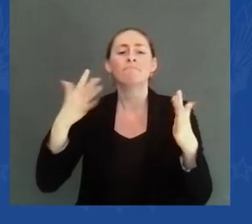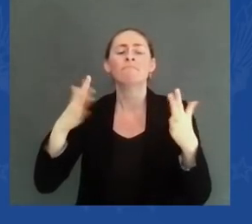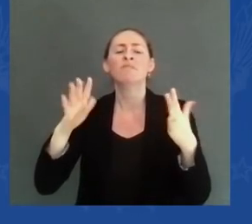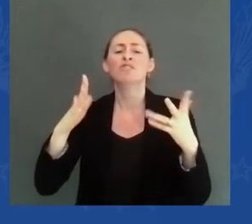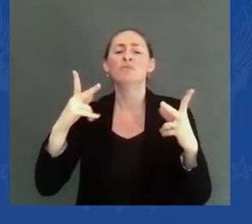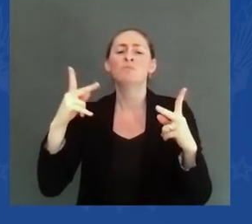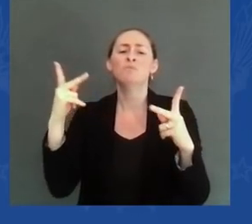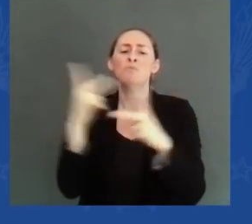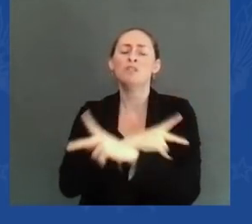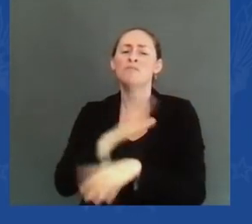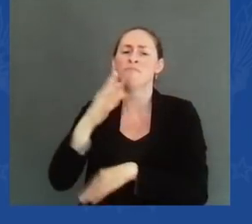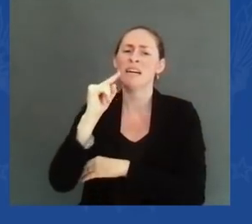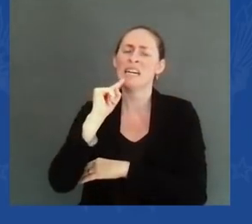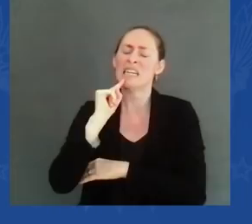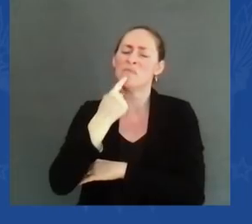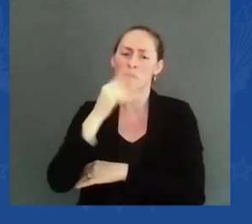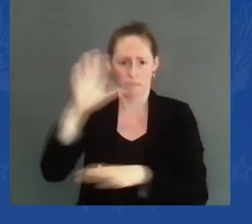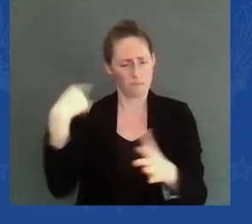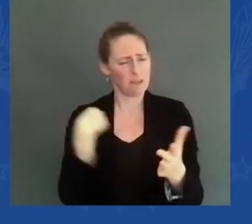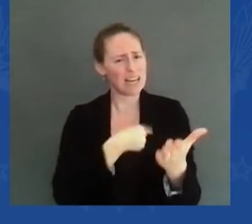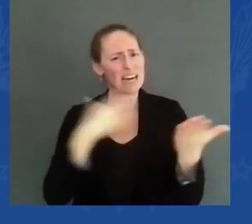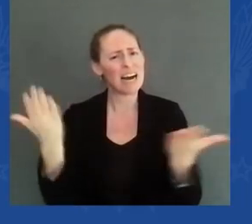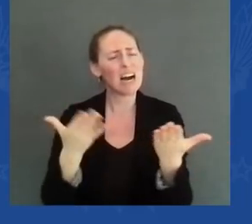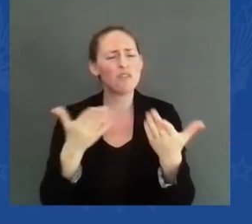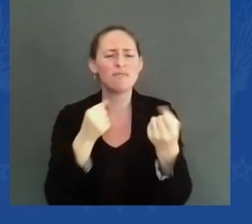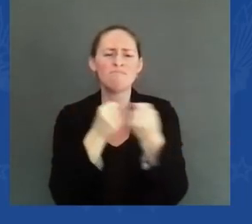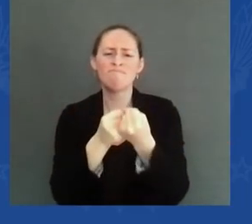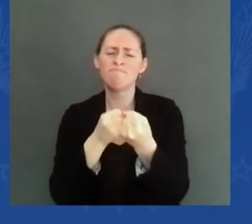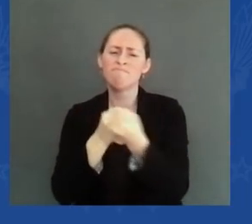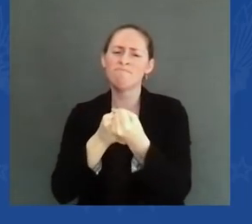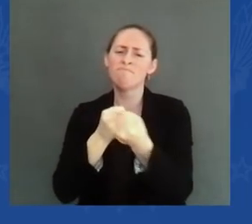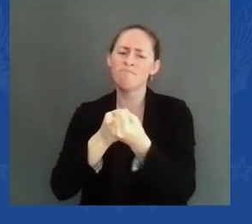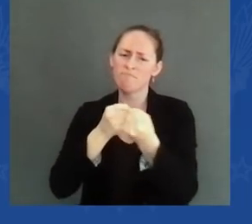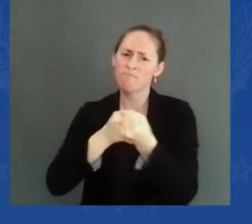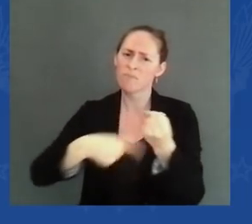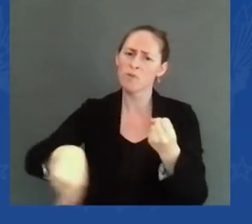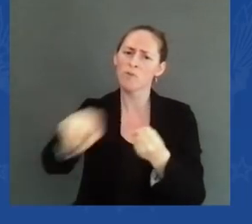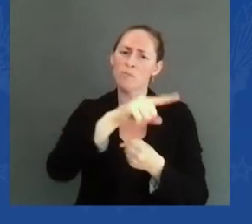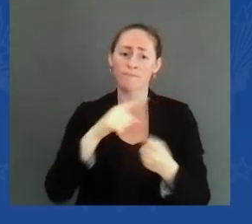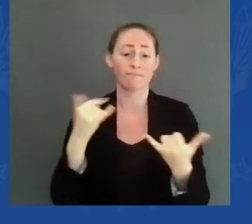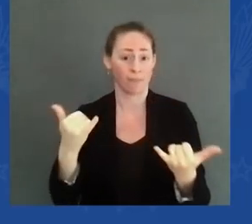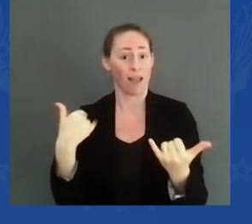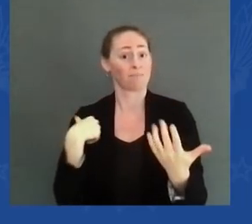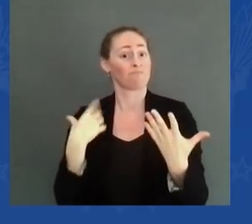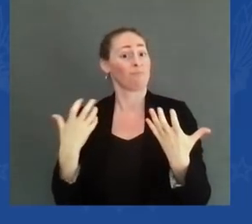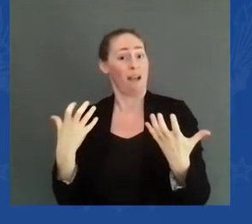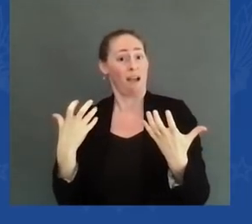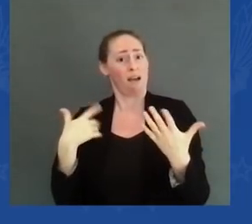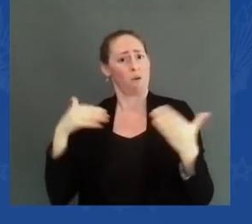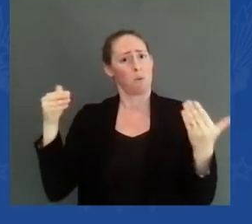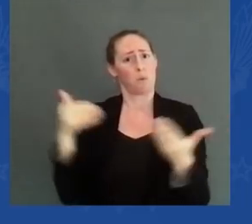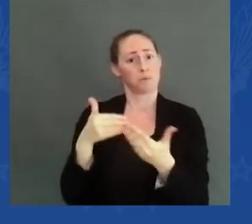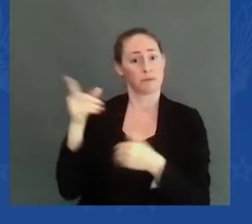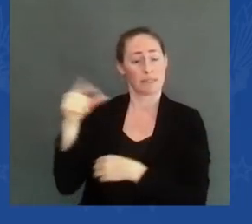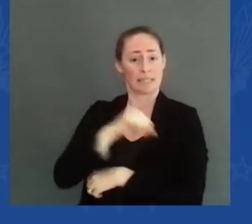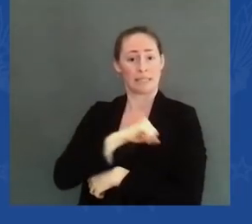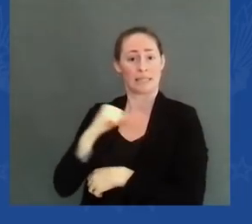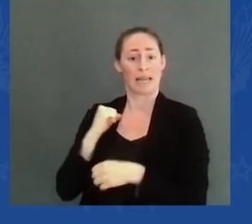And with that, I'm going to give a quick introduction to our Senator, Senator Kirsten Gillibrand Who's been on the ground constantly, and I want to thank her for her leadership as well.